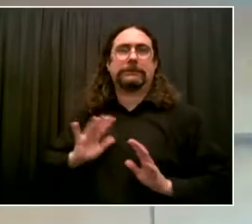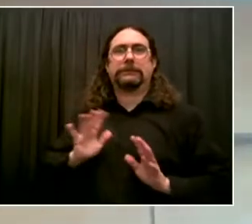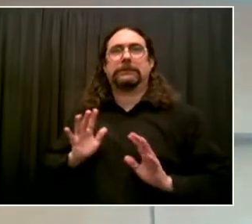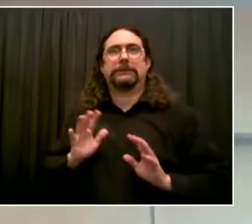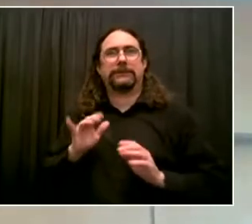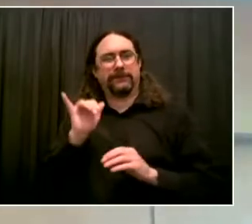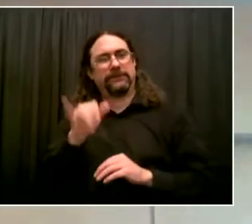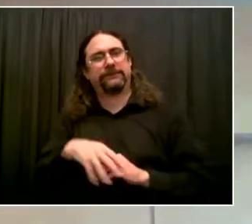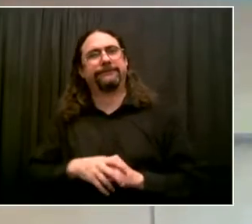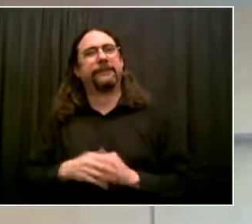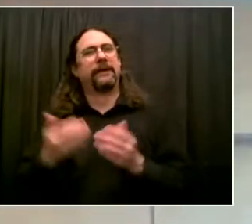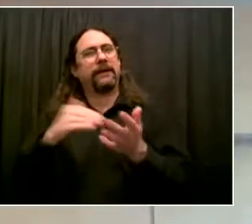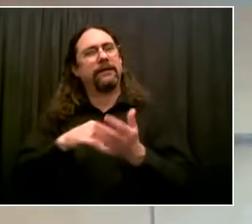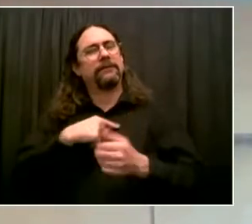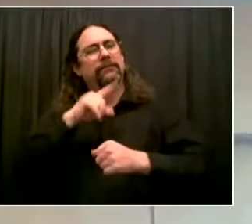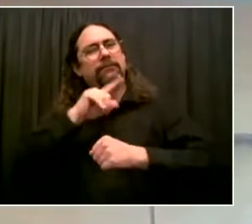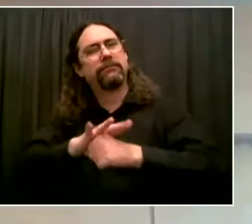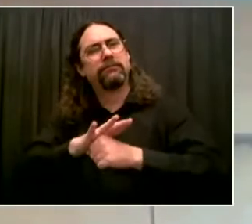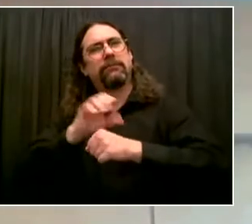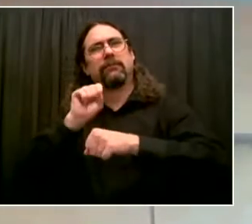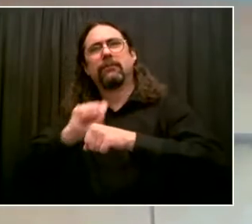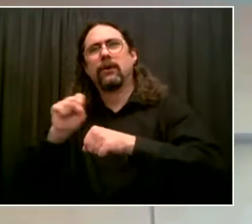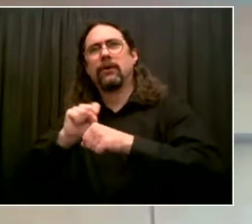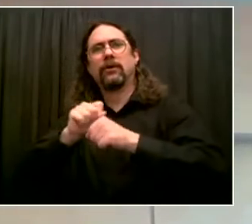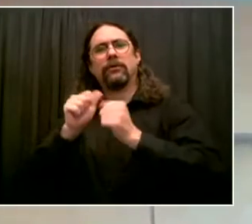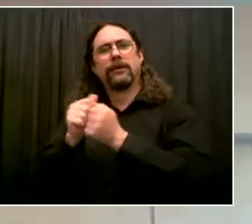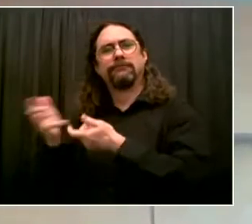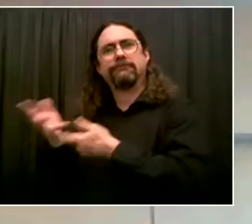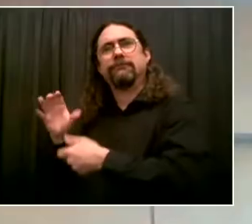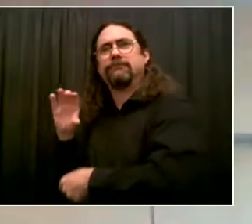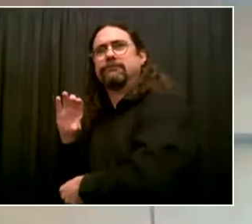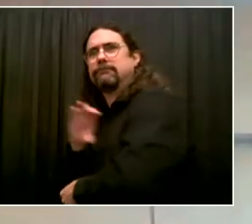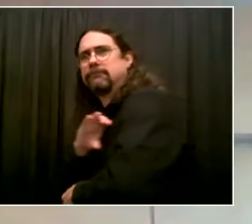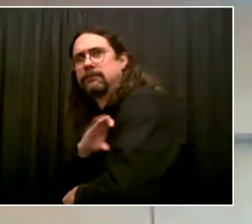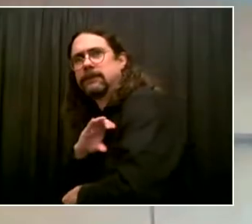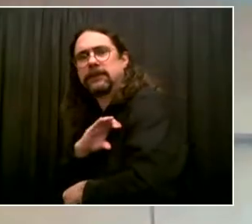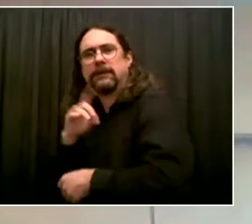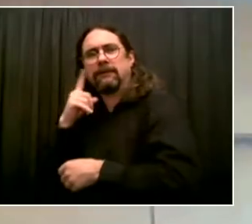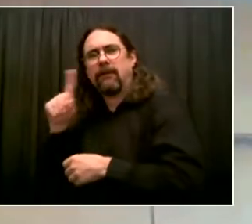WORKING WITH THE NYPD ARE MOVING FORWARD IN LONG-TERM